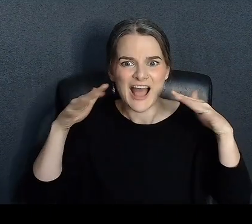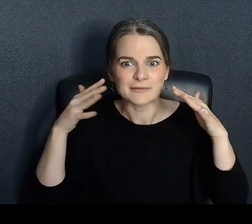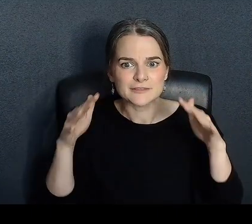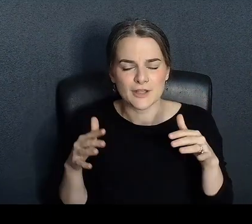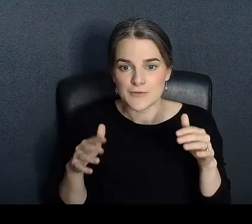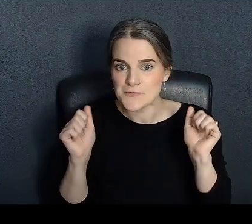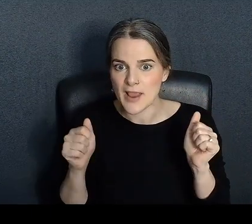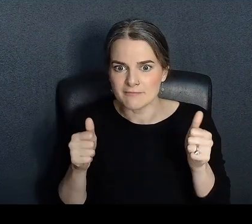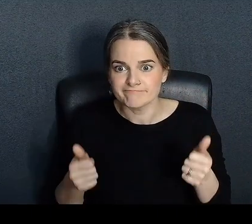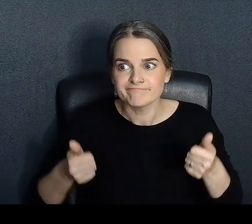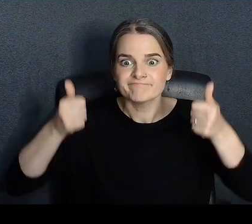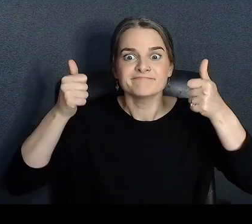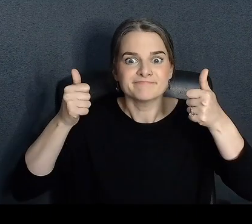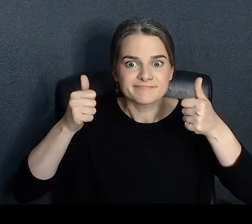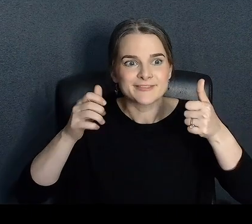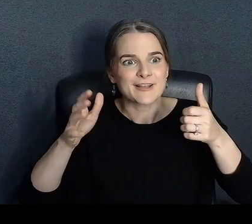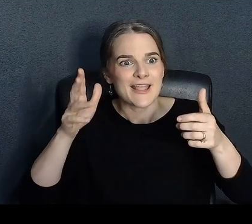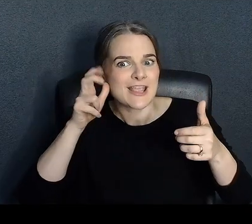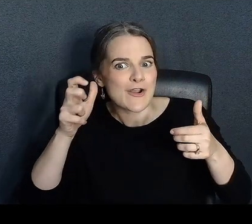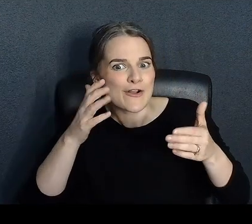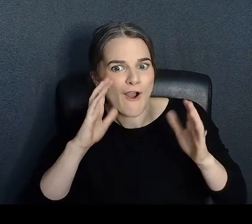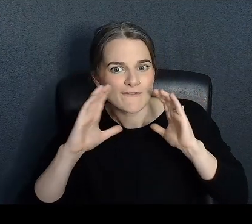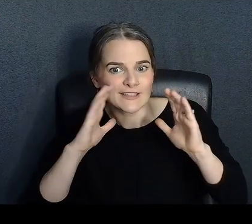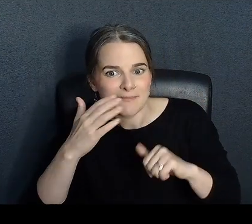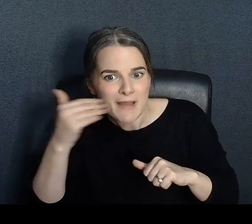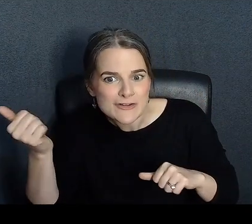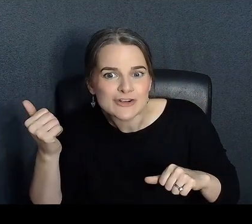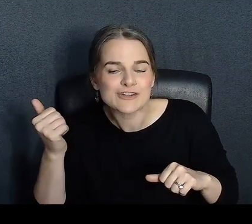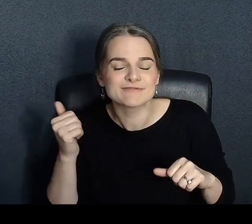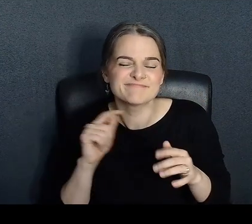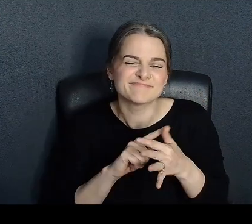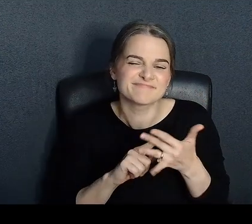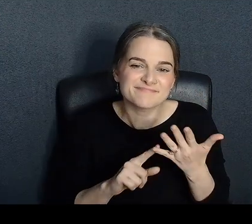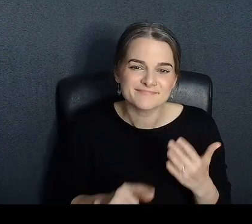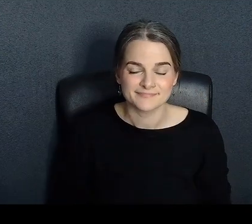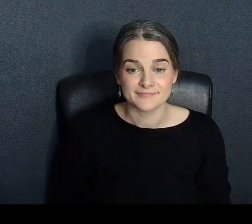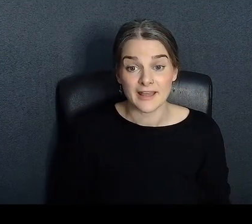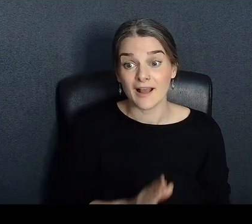and things like that. We also have to the right is one of my favorites.